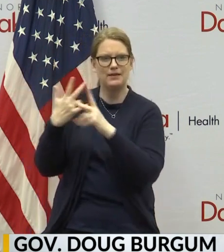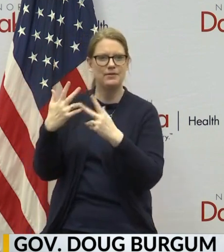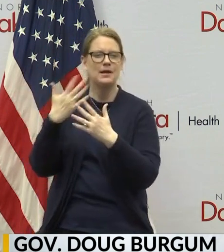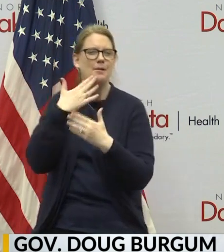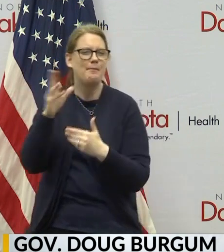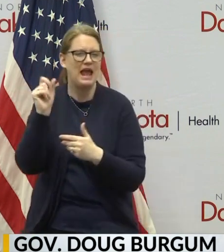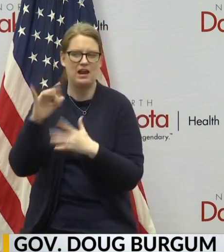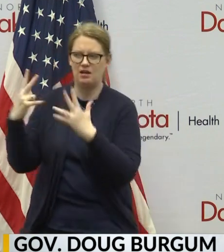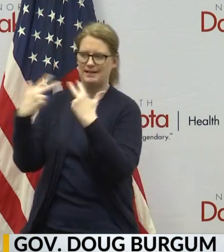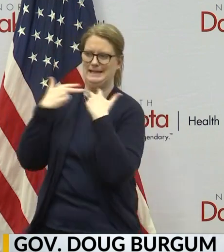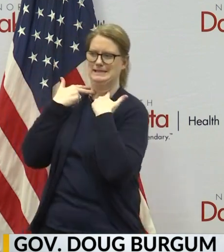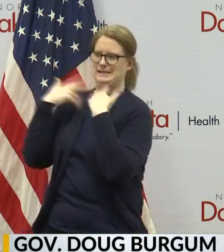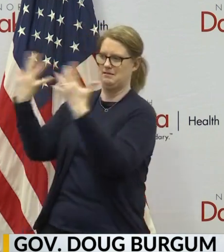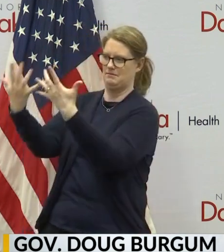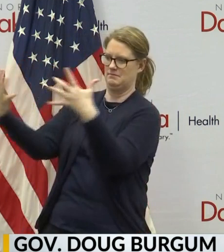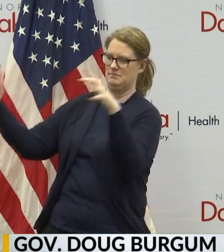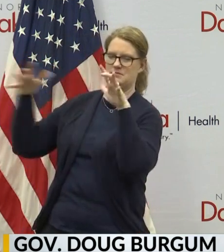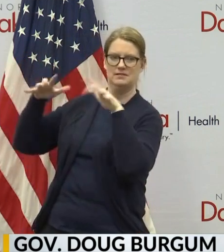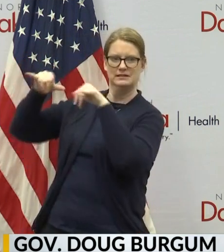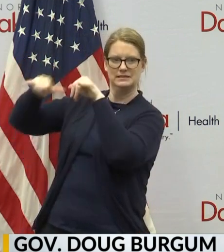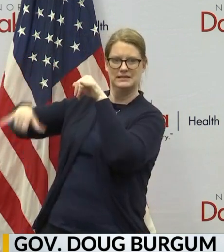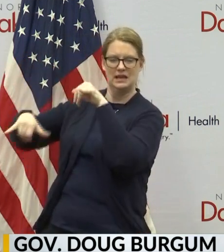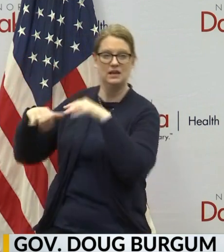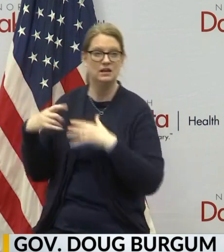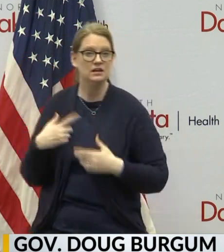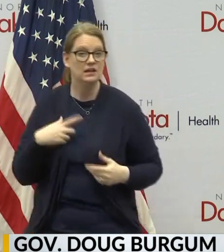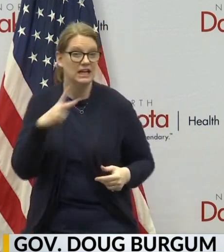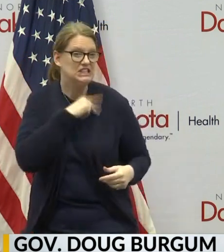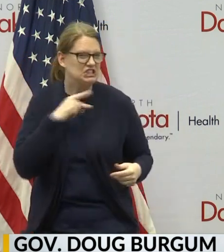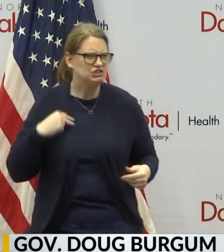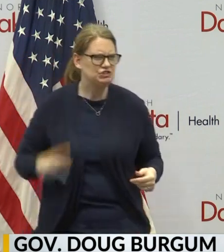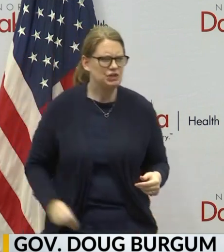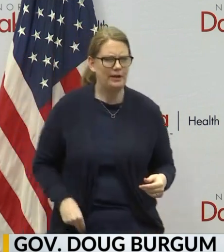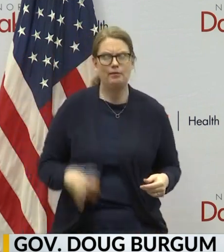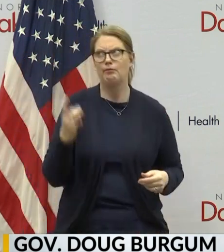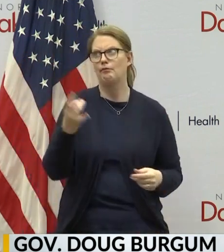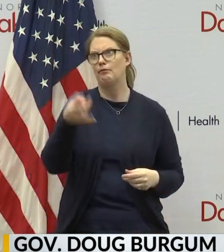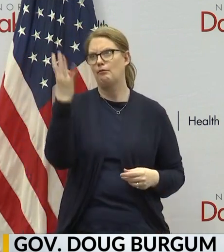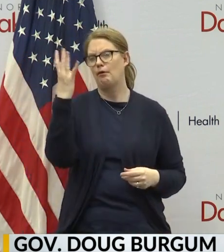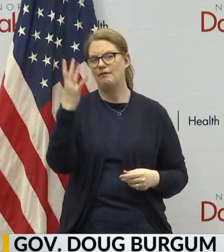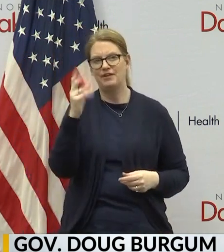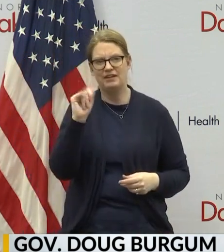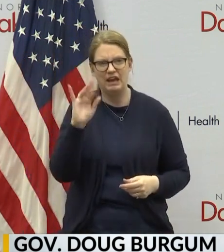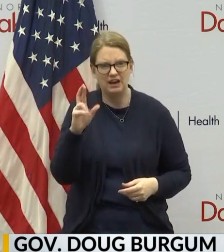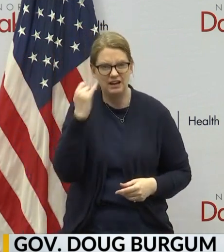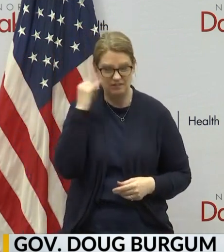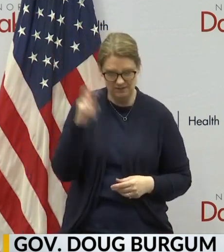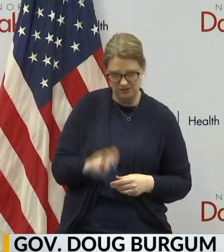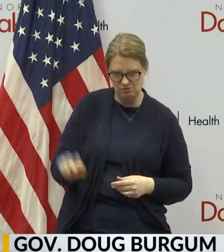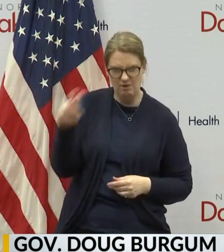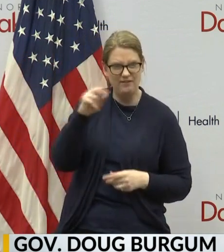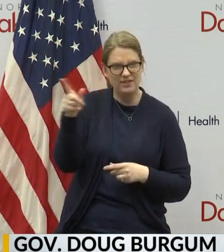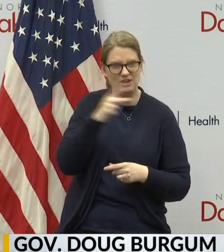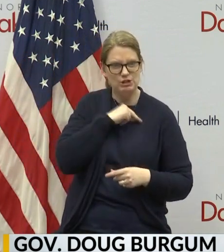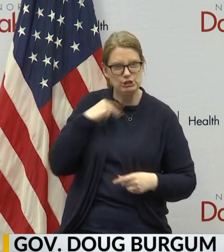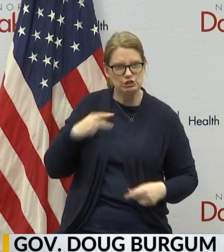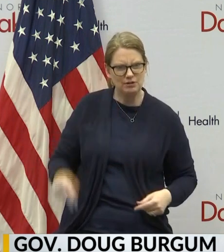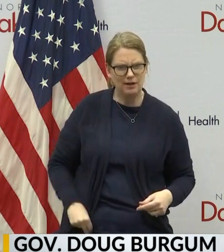QUALITY AREAS, WITH NORTHERN MILAN, GEOGRAPHY IN THE ITALIAN ALPS THAT TRAPS BAD AIR IN A